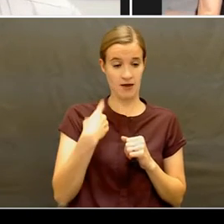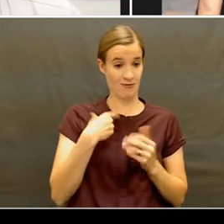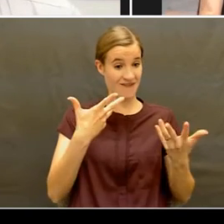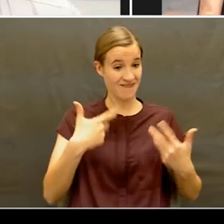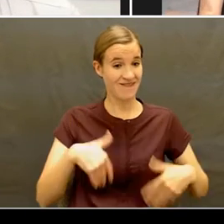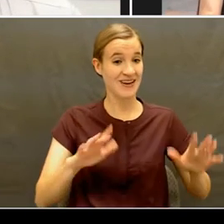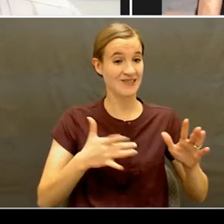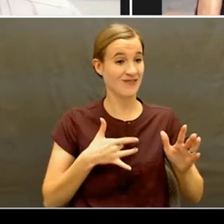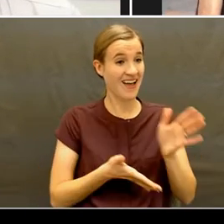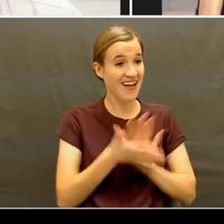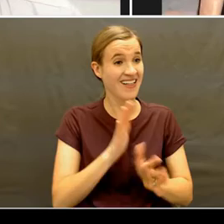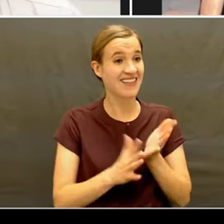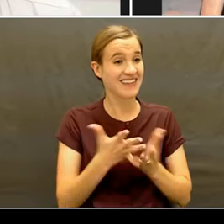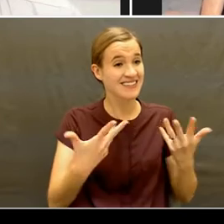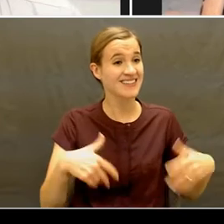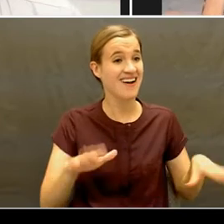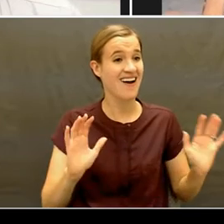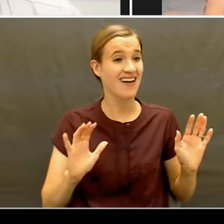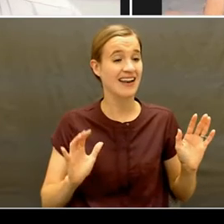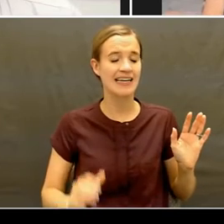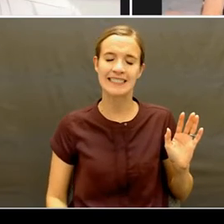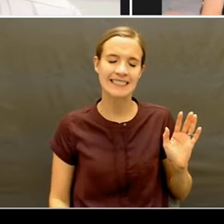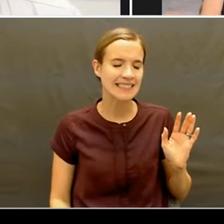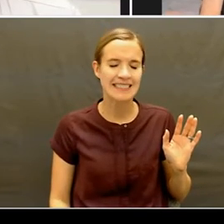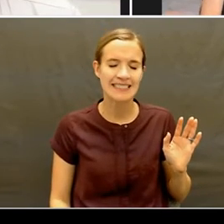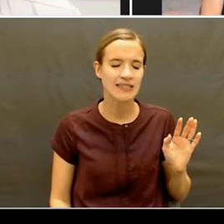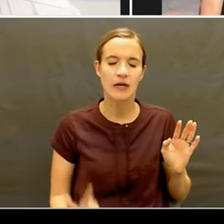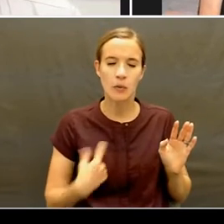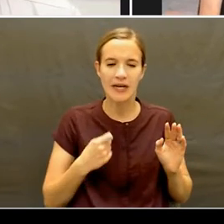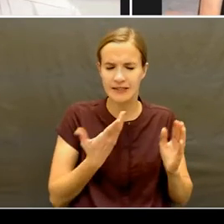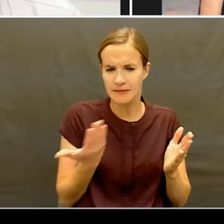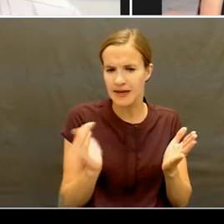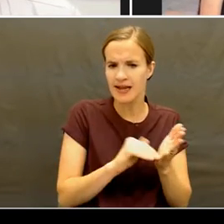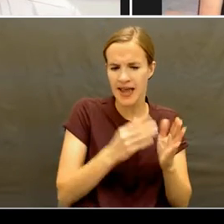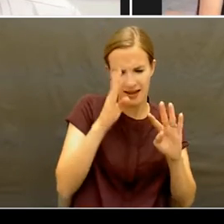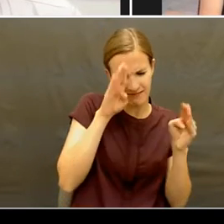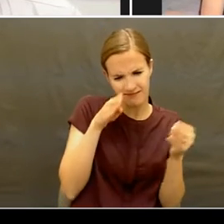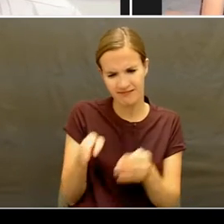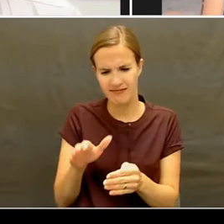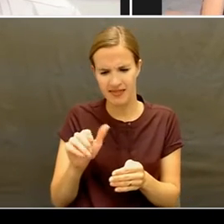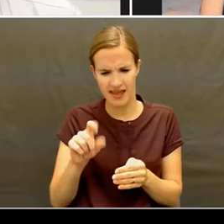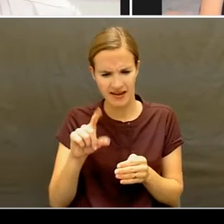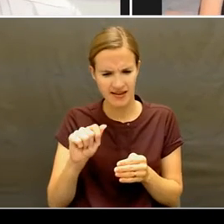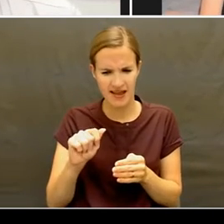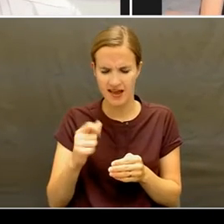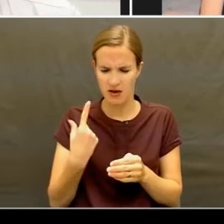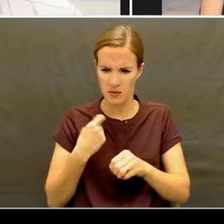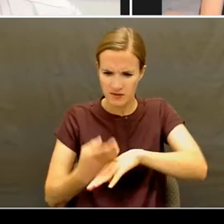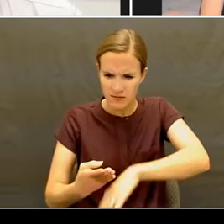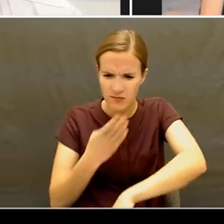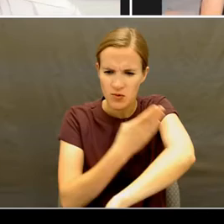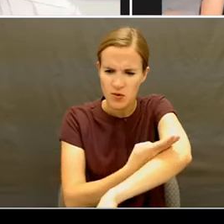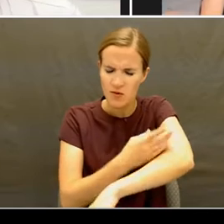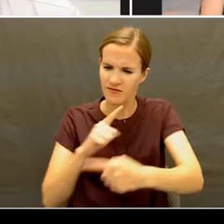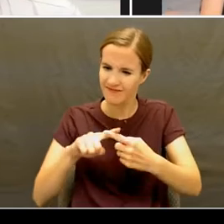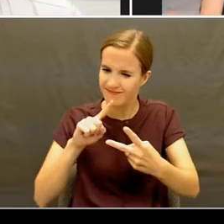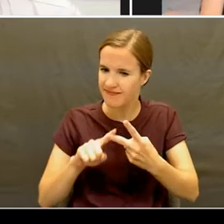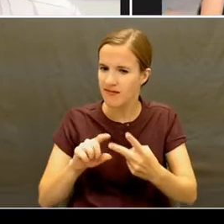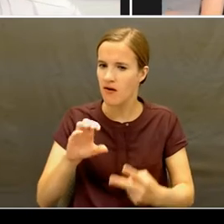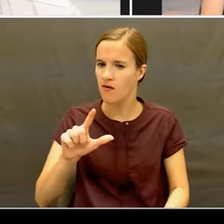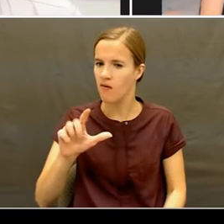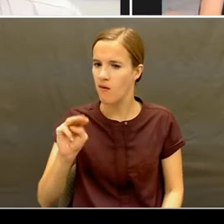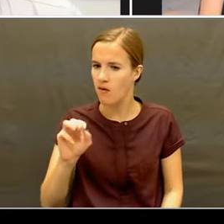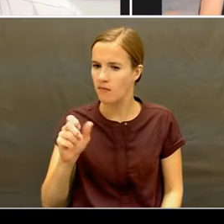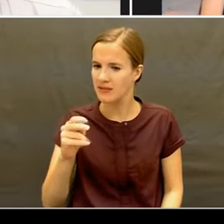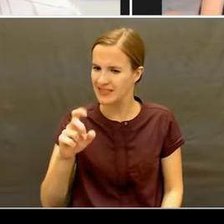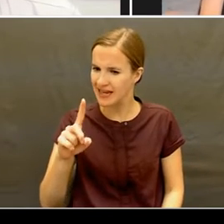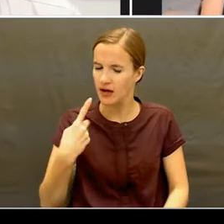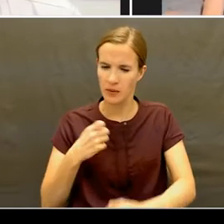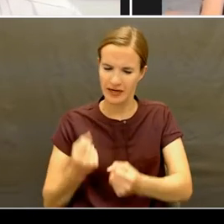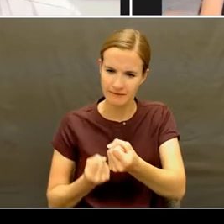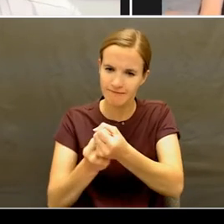You know, we need to definitely have a stronger ADA stronger Olmstead, beef up L and L, you know,